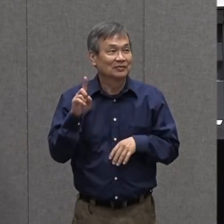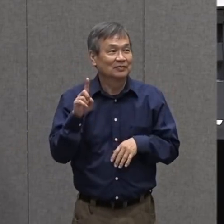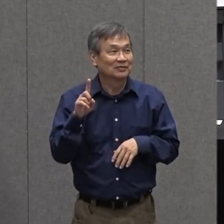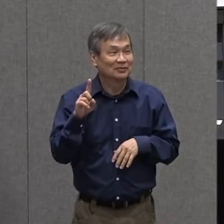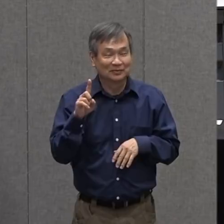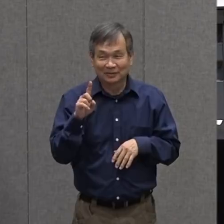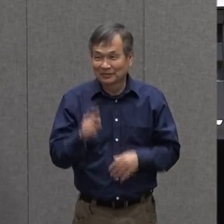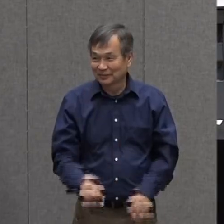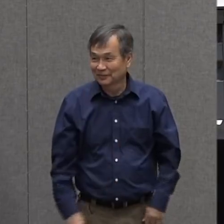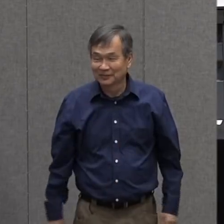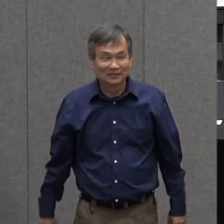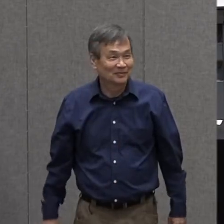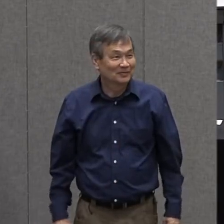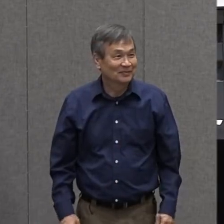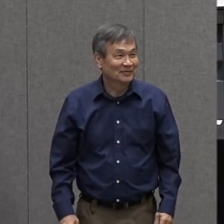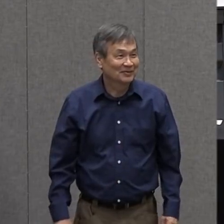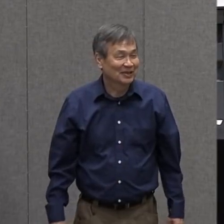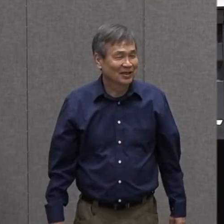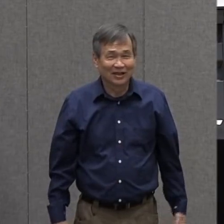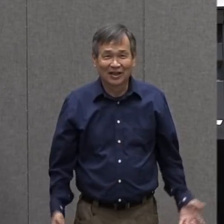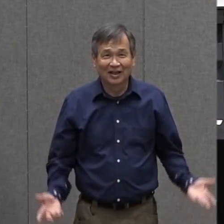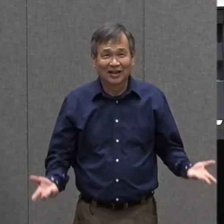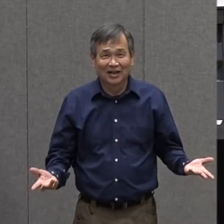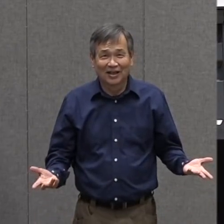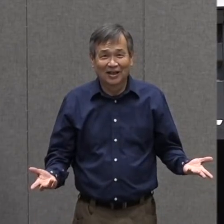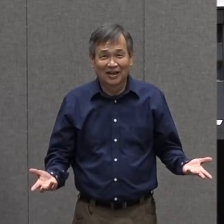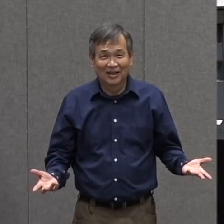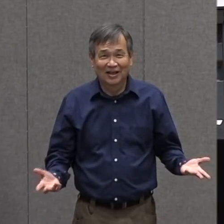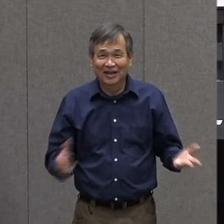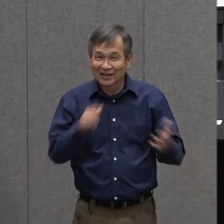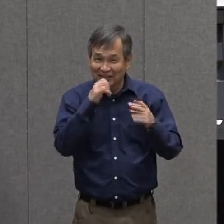She got a one. How is this even possible?